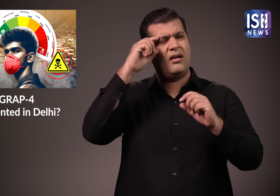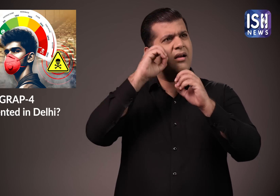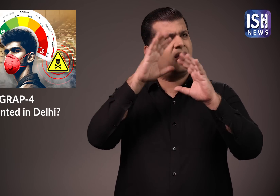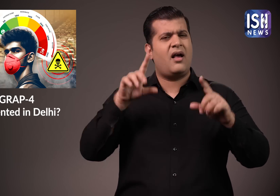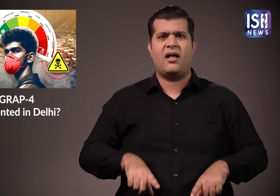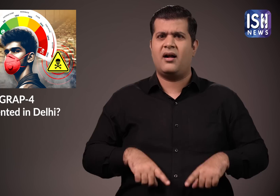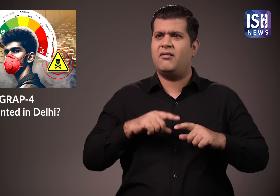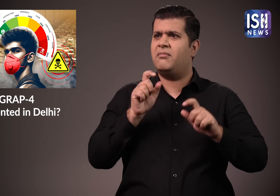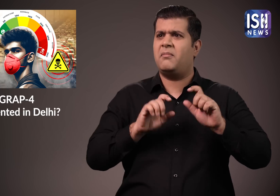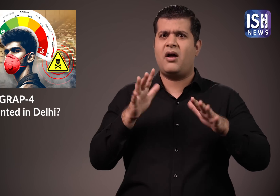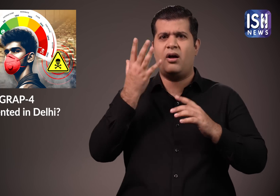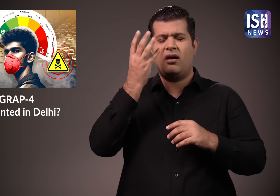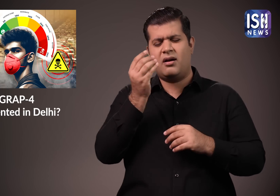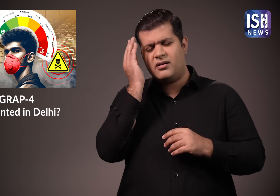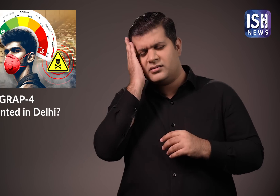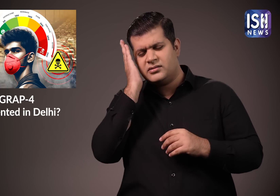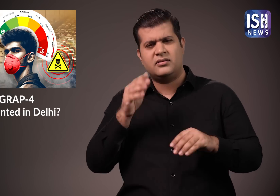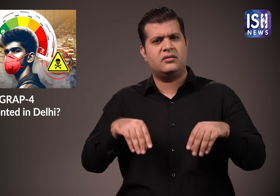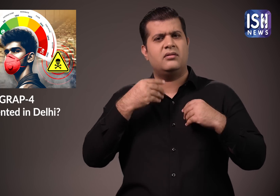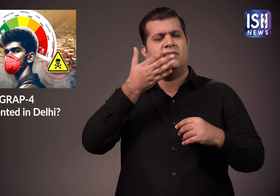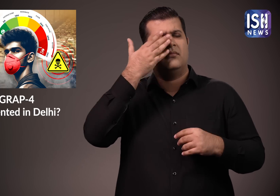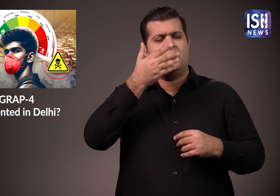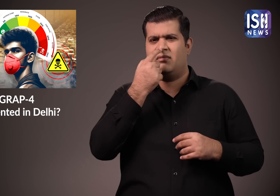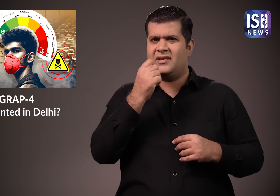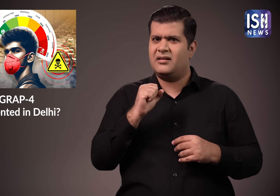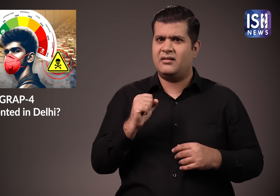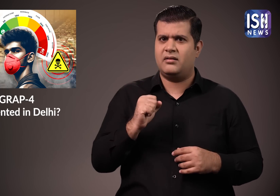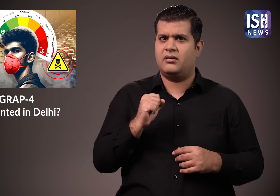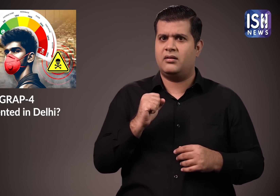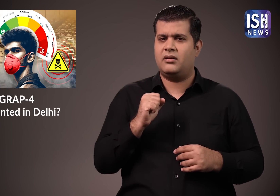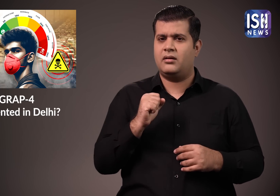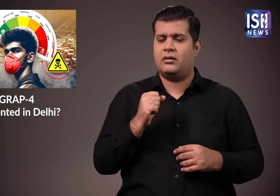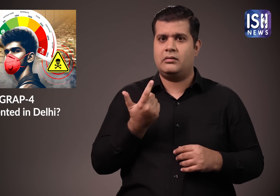It's unimaginable! How are people surviving?